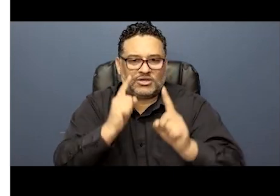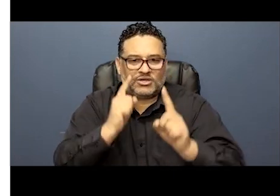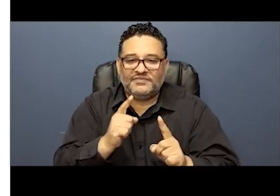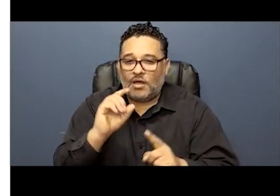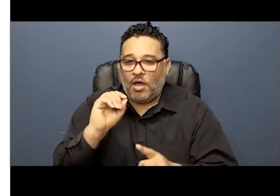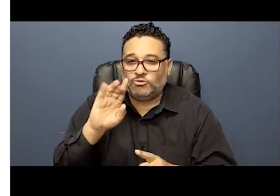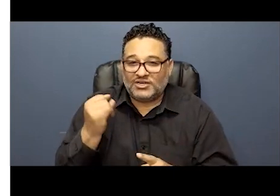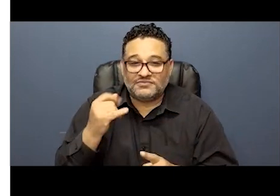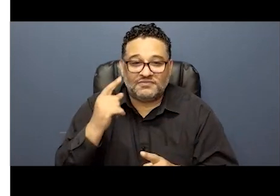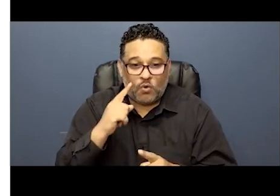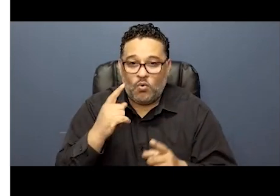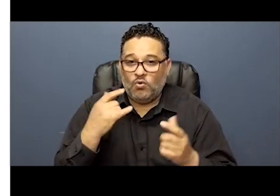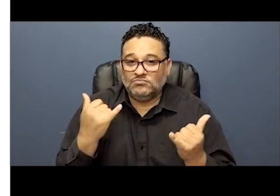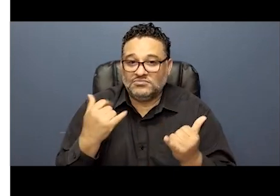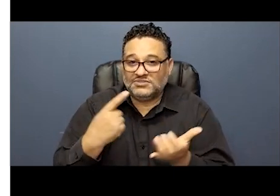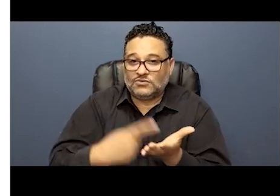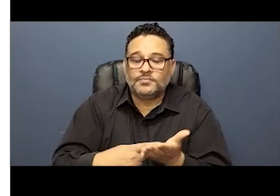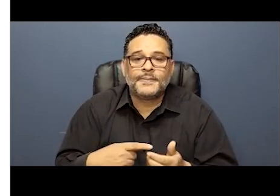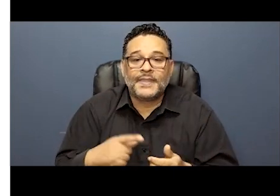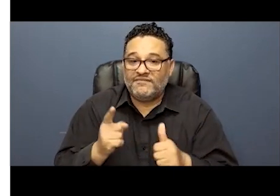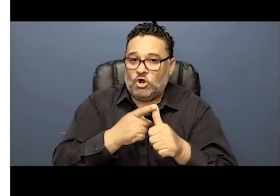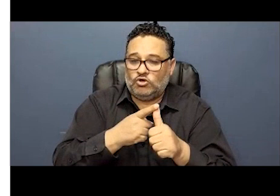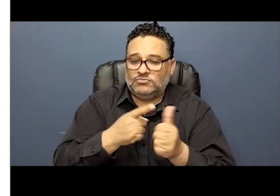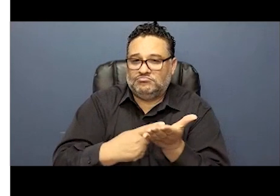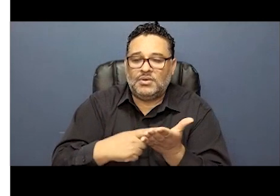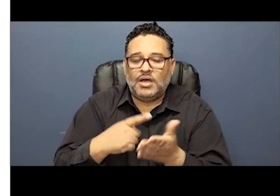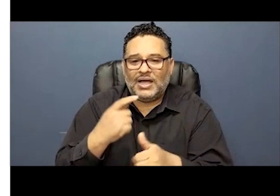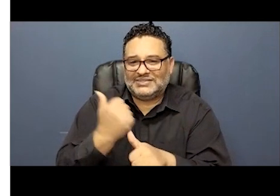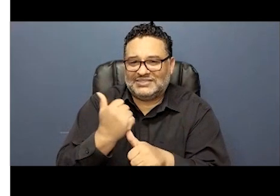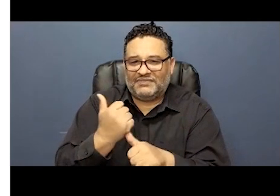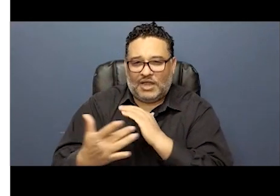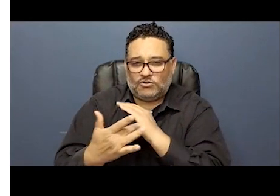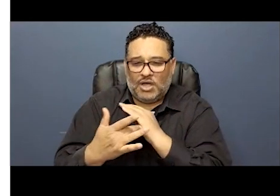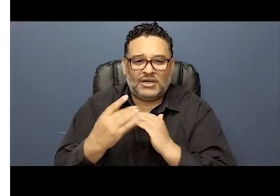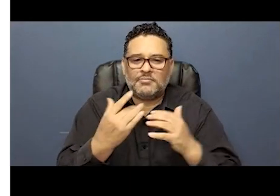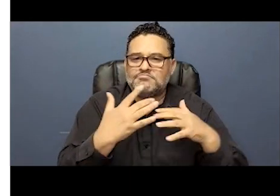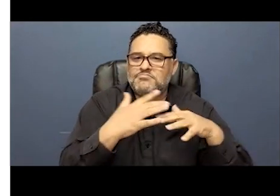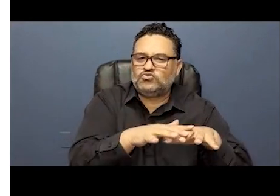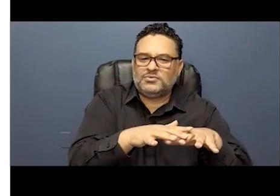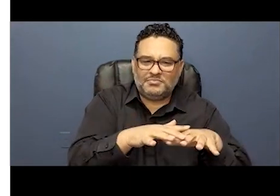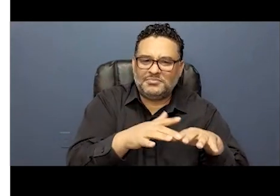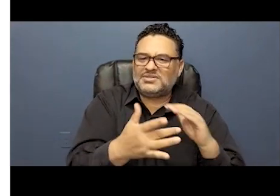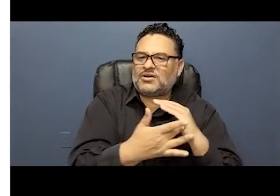First, we’ll discuss assistive technology and mainstream technology. We’ll define them